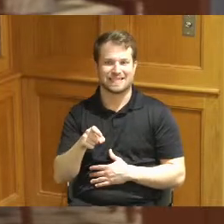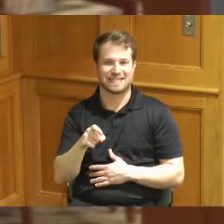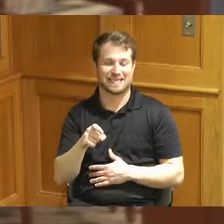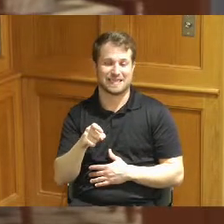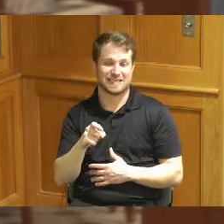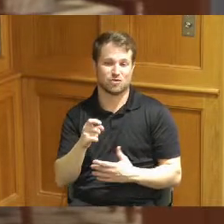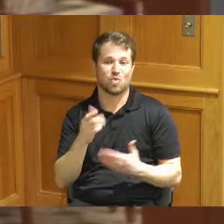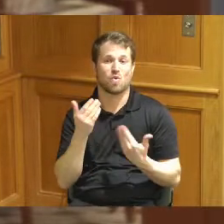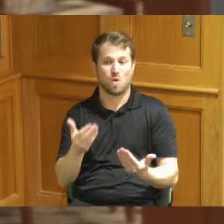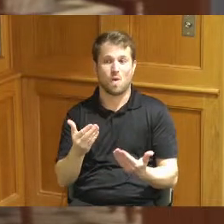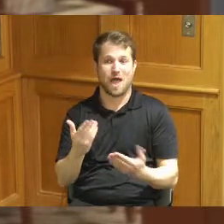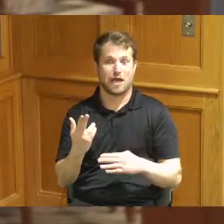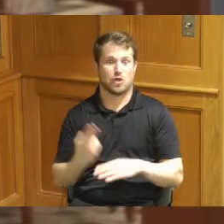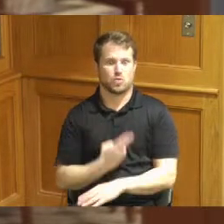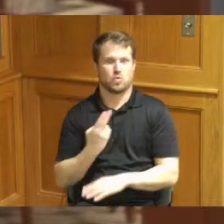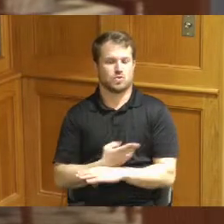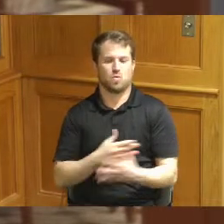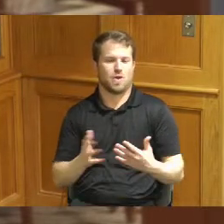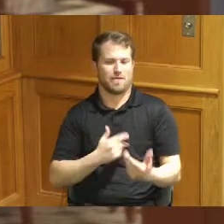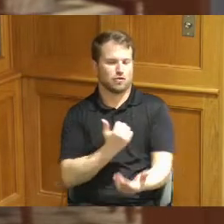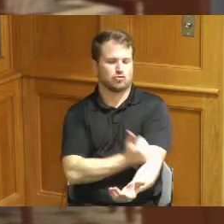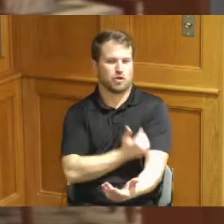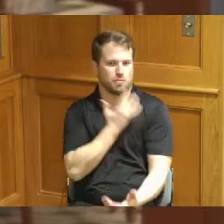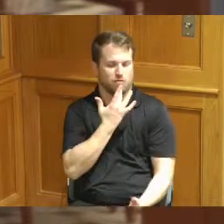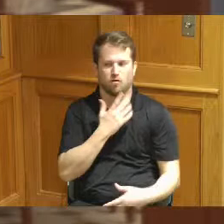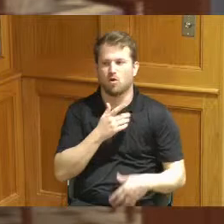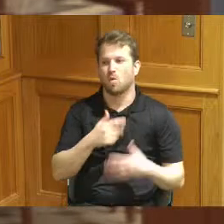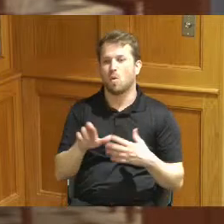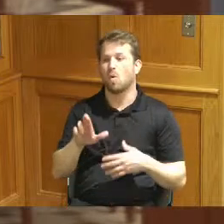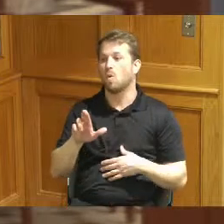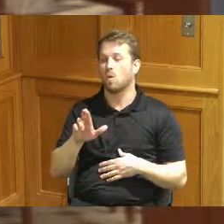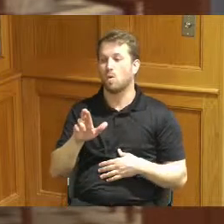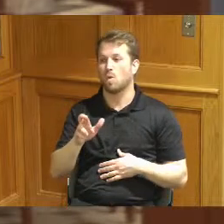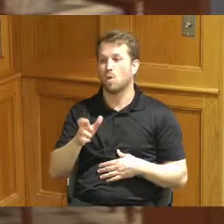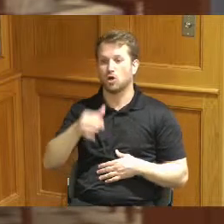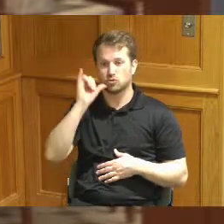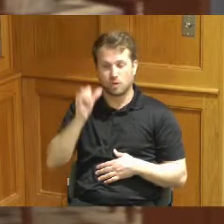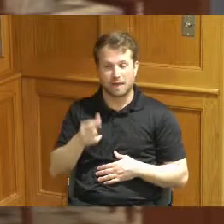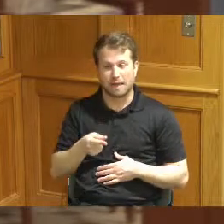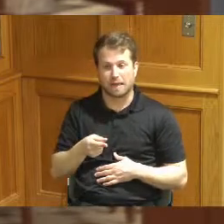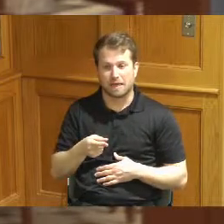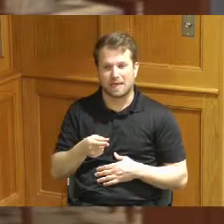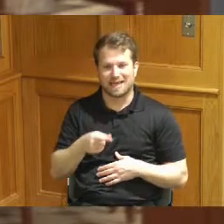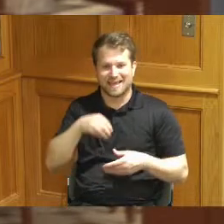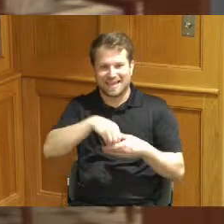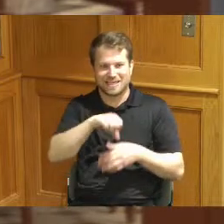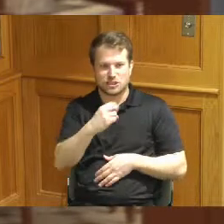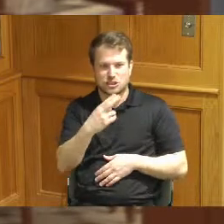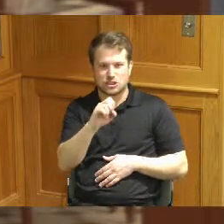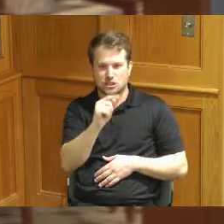drug of choices or they're going to want to take a drink and you can't do that in a shelter so that